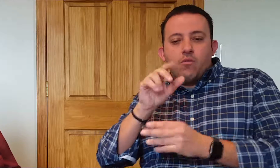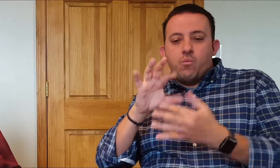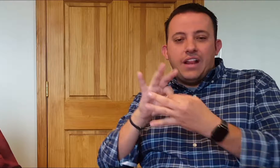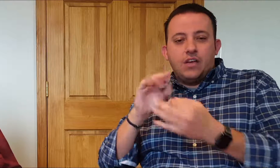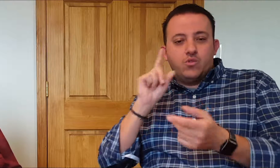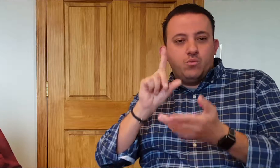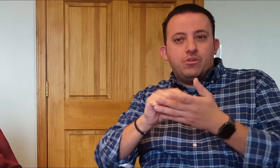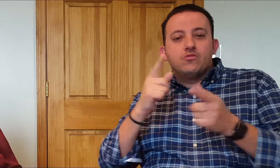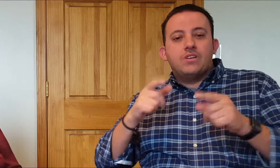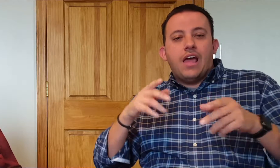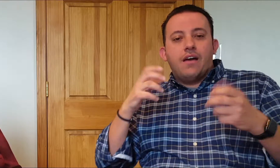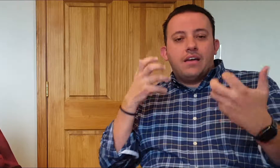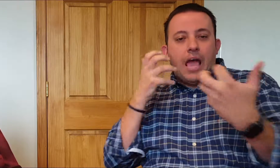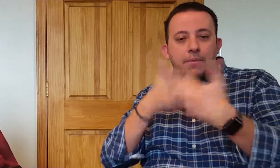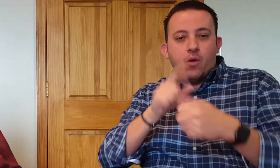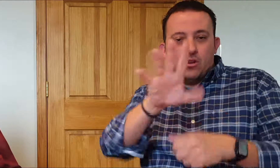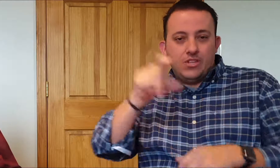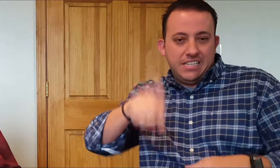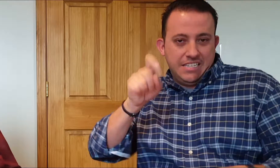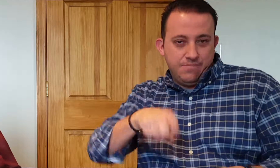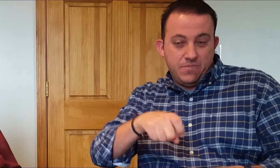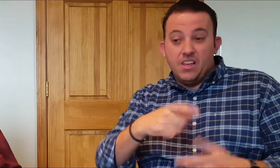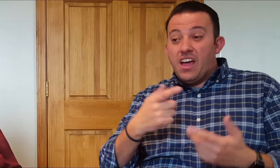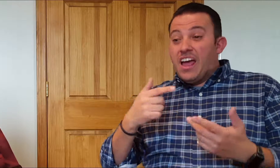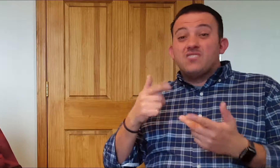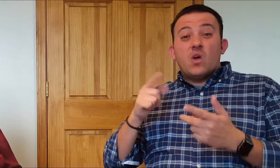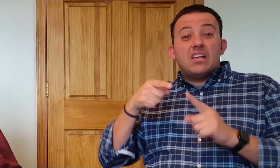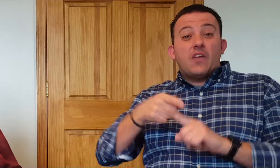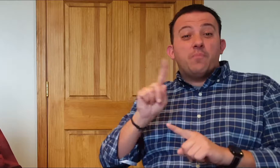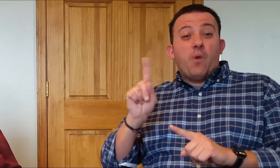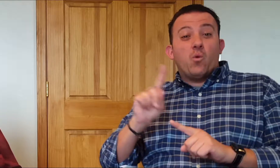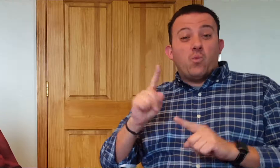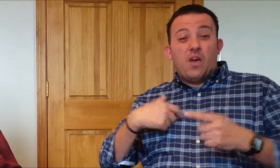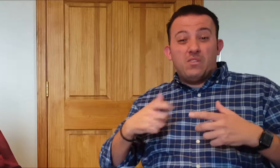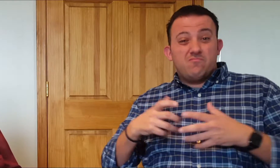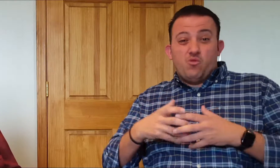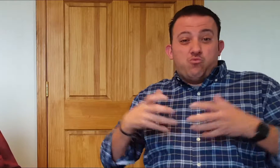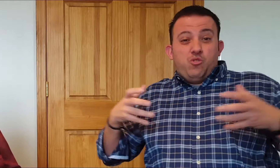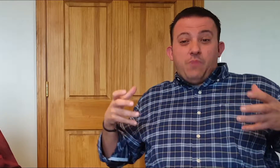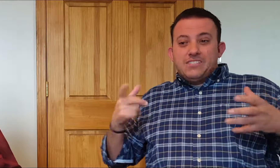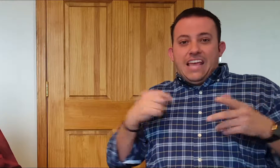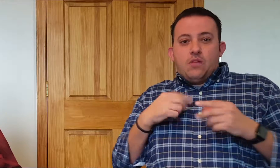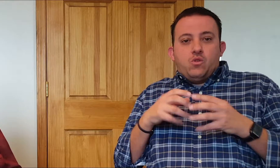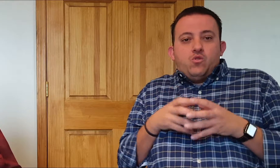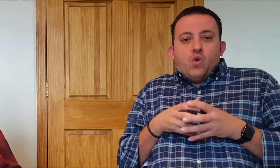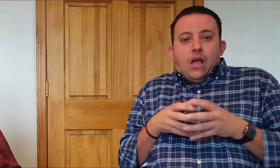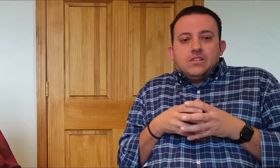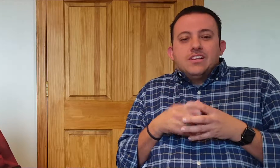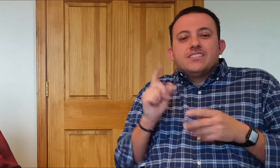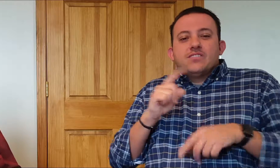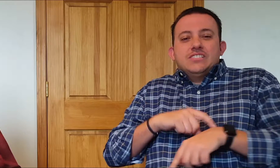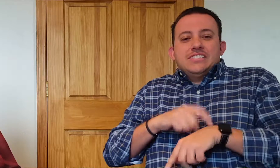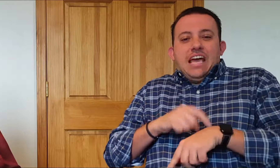We really do it all, and we want to meet your needs. We'd gotten to the point where we were just too cramped, and